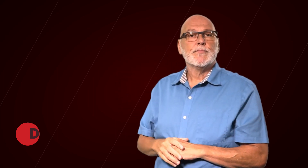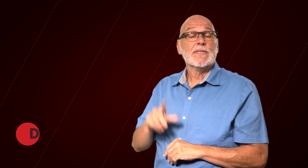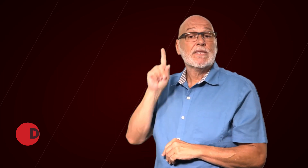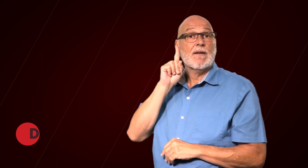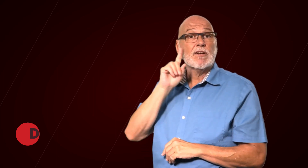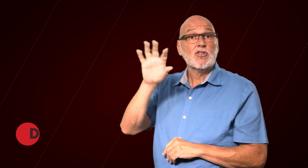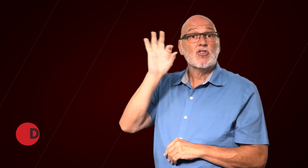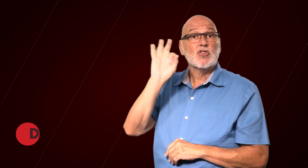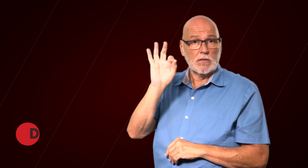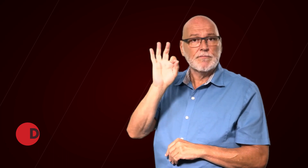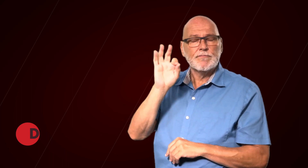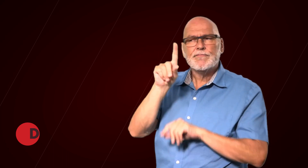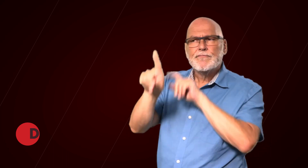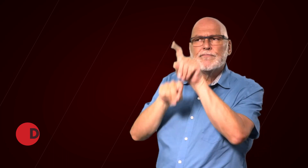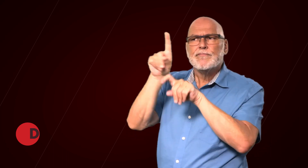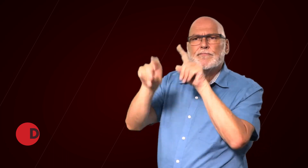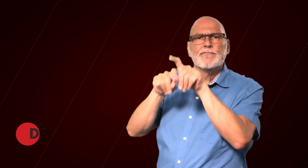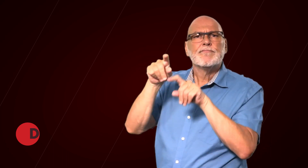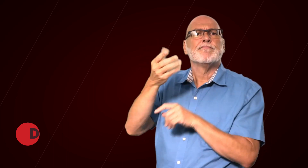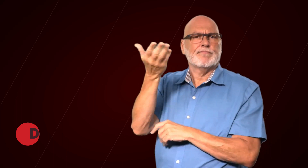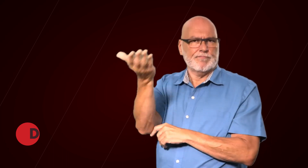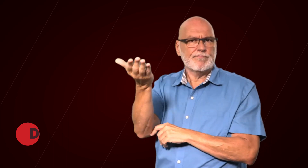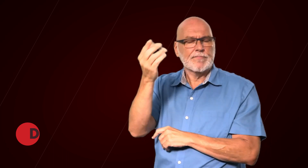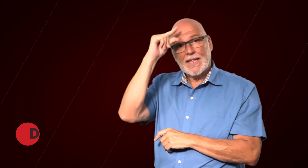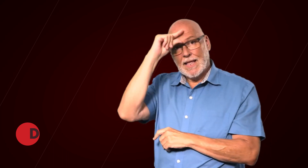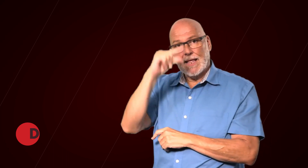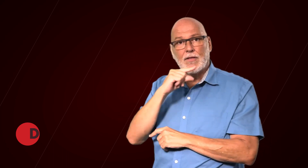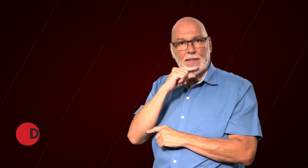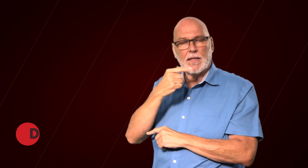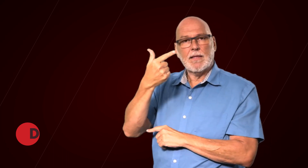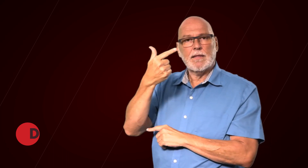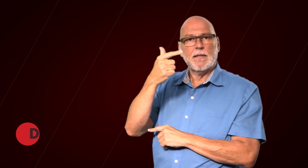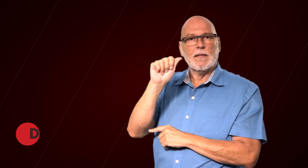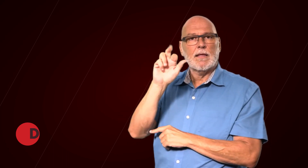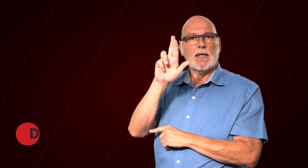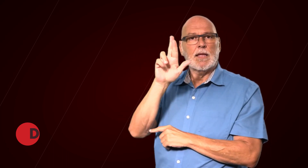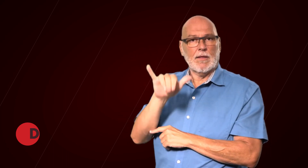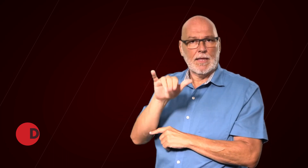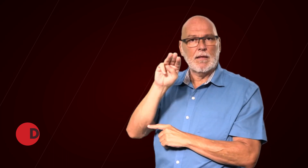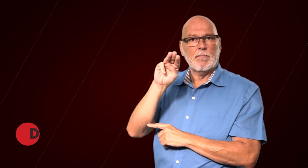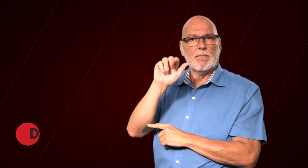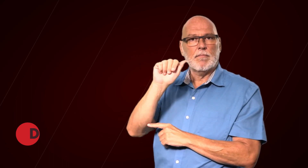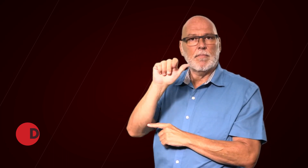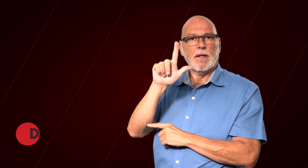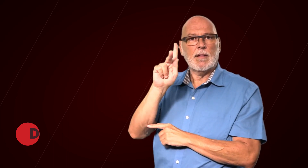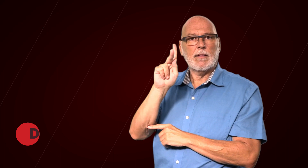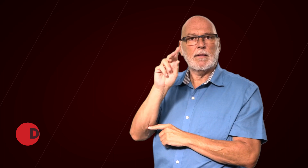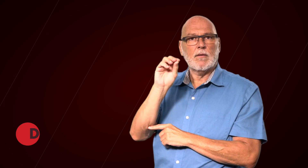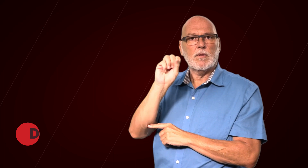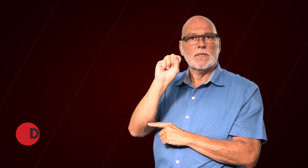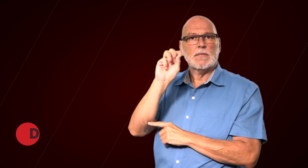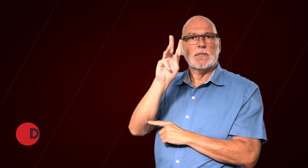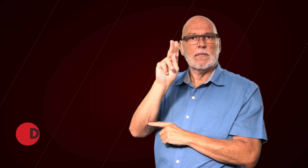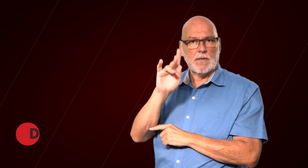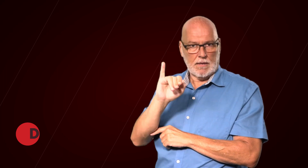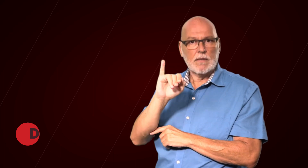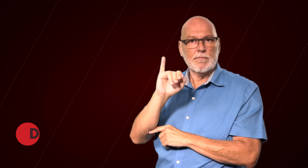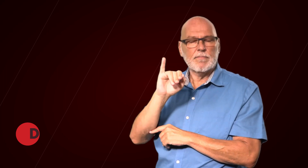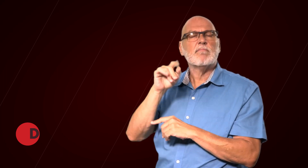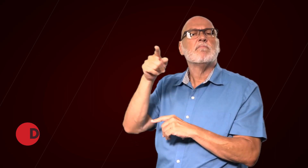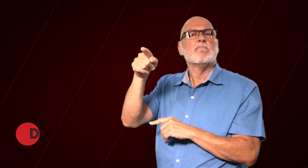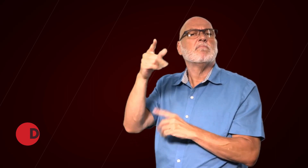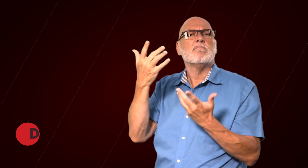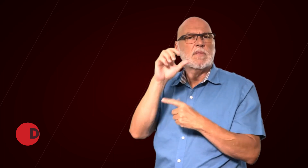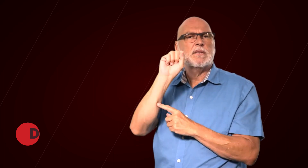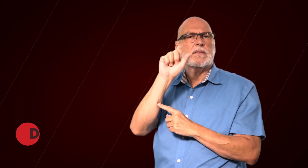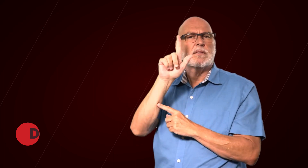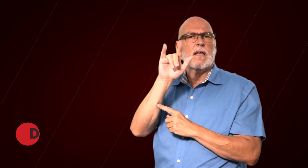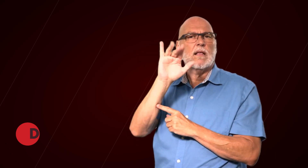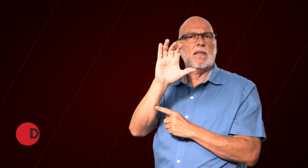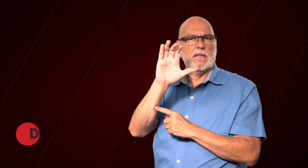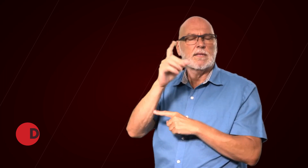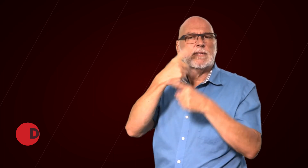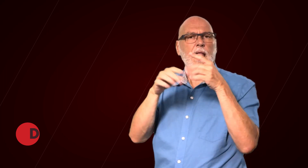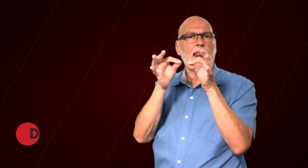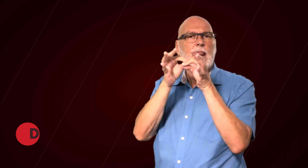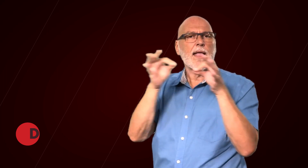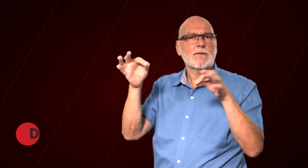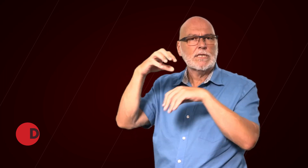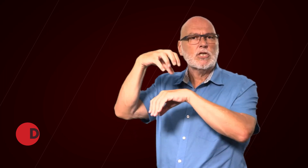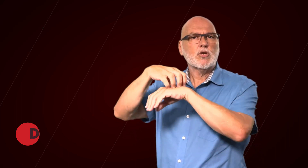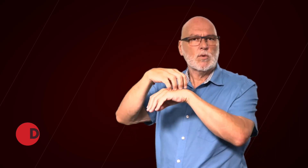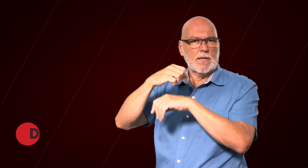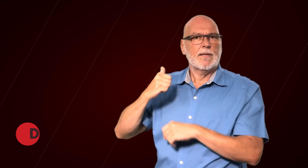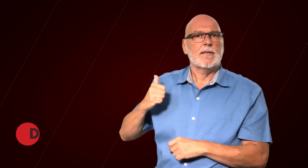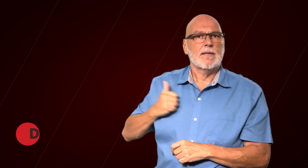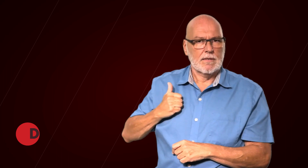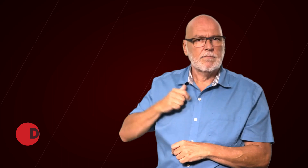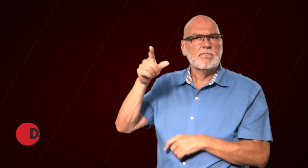DeafDots asked Gary Malkowski from Sign Language Institute Canada